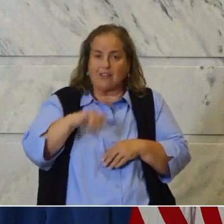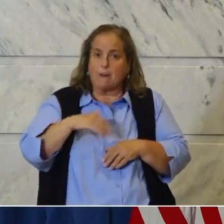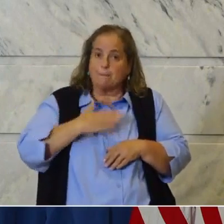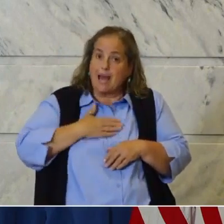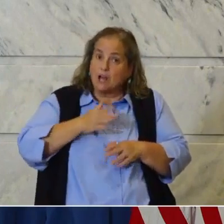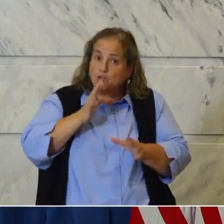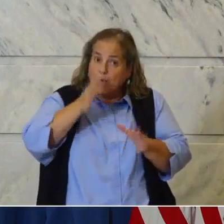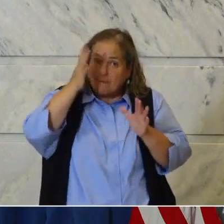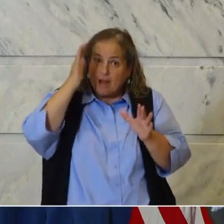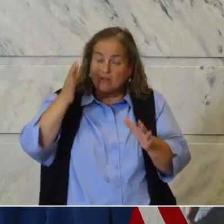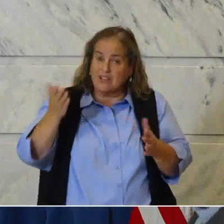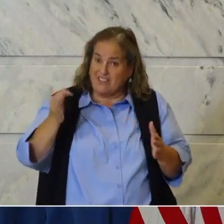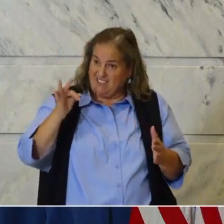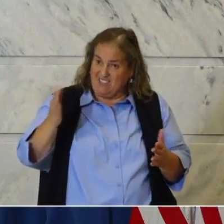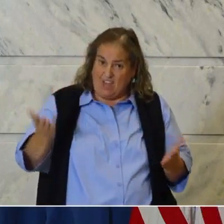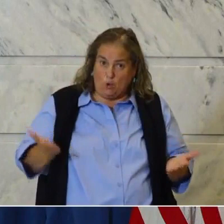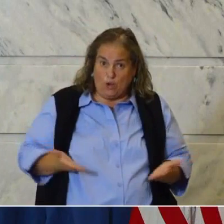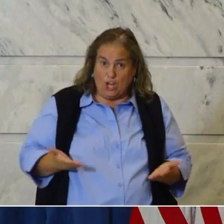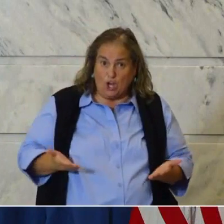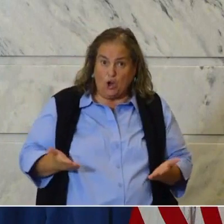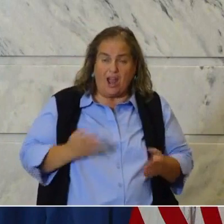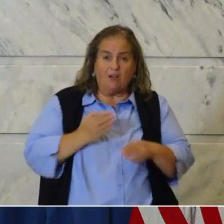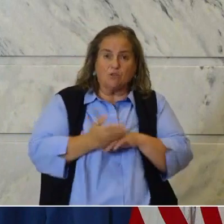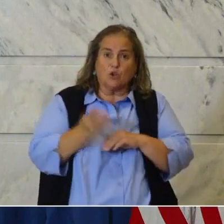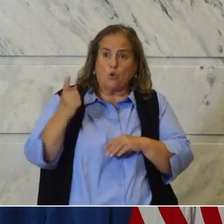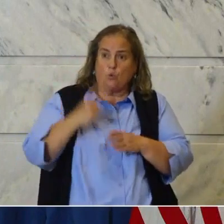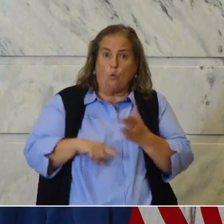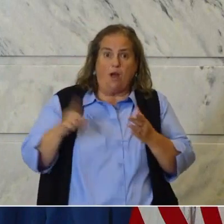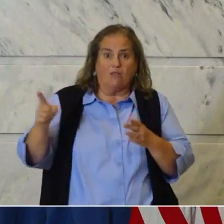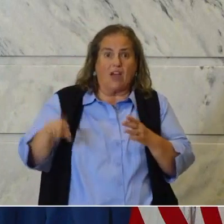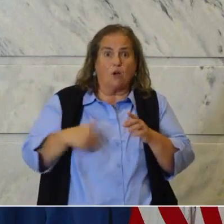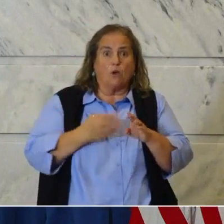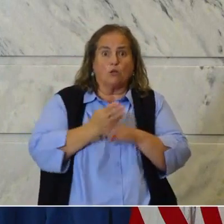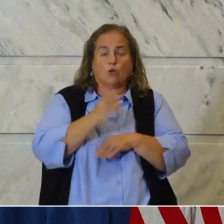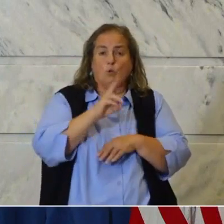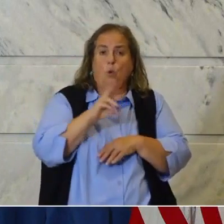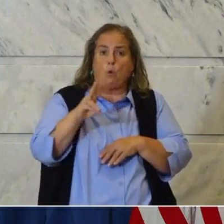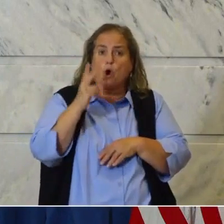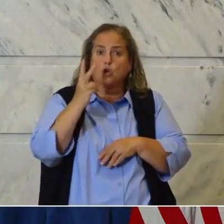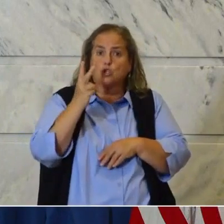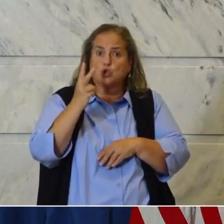were here after going through what they did in World War Two or the Depression, I would tell us toe suck it up